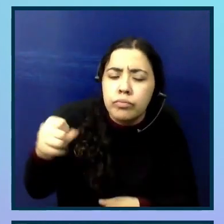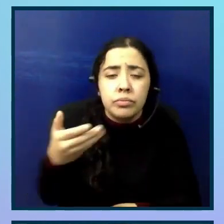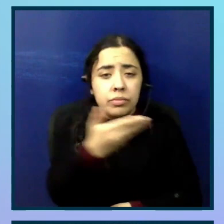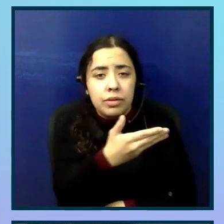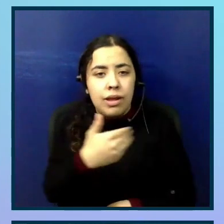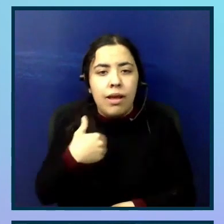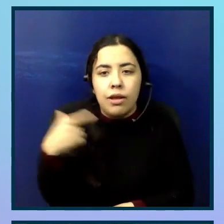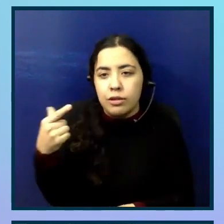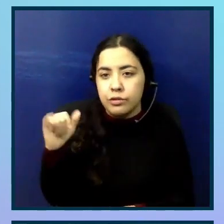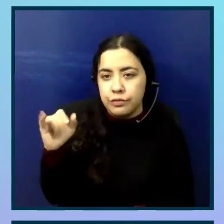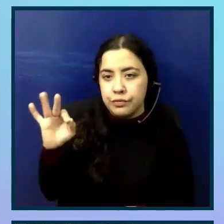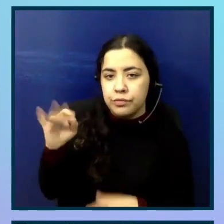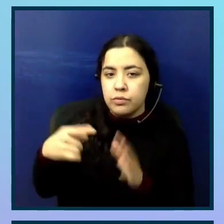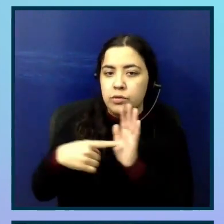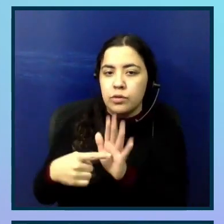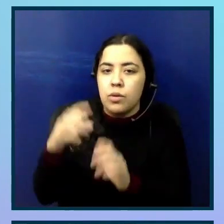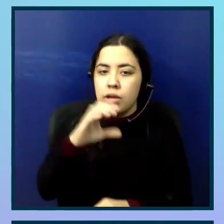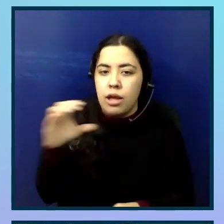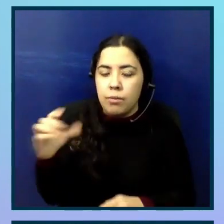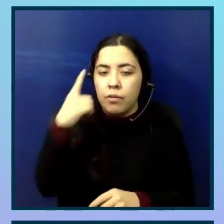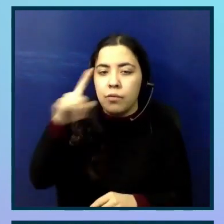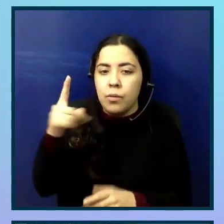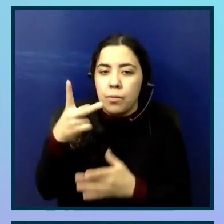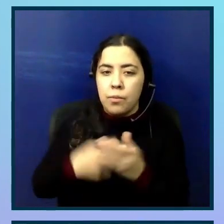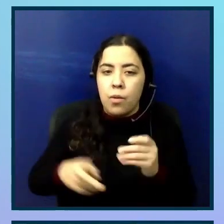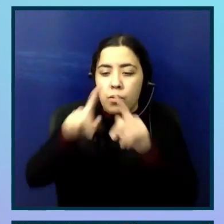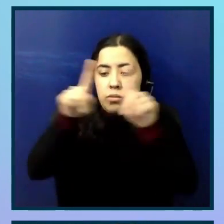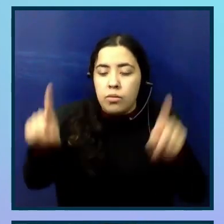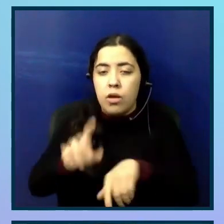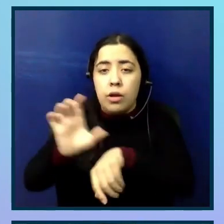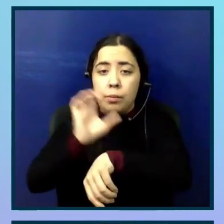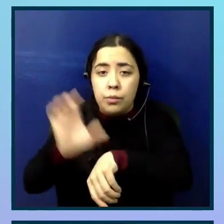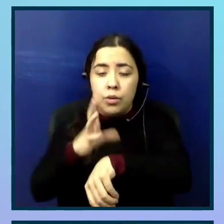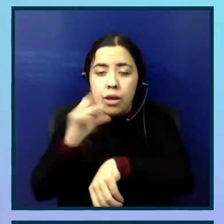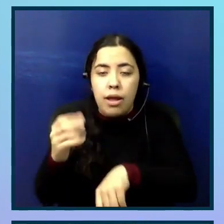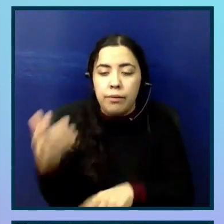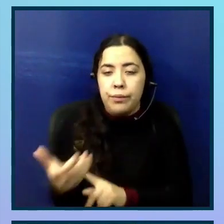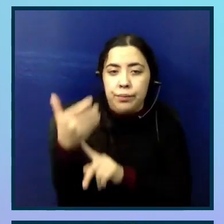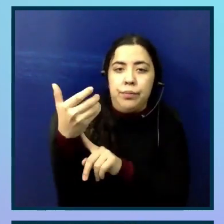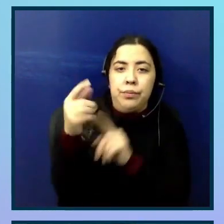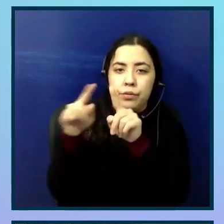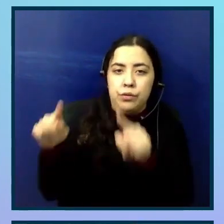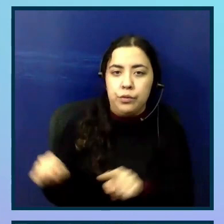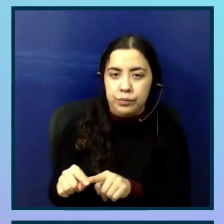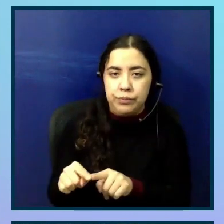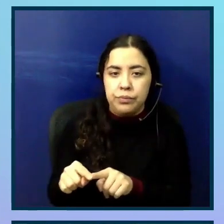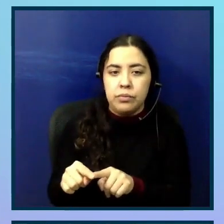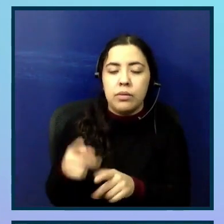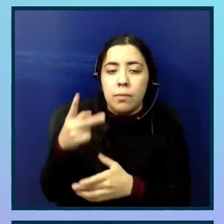showing how captions work on both desktop and mobile. At the bottom of both the mobile and the desktop players,